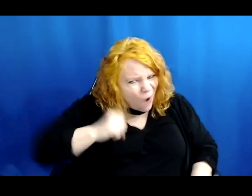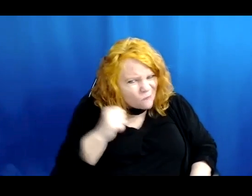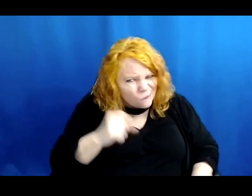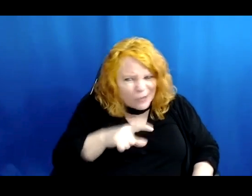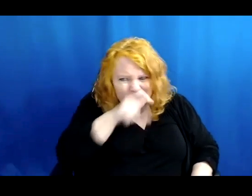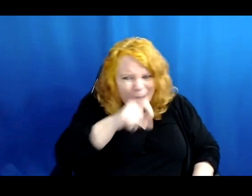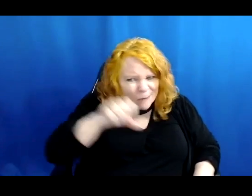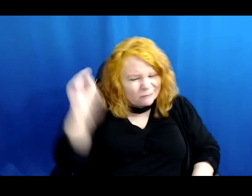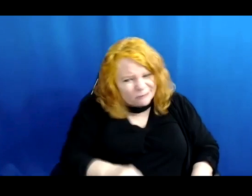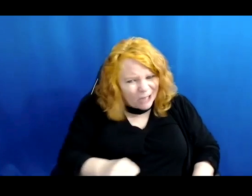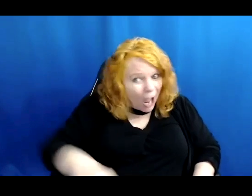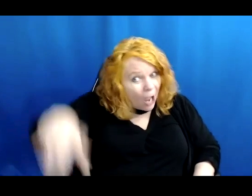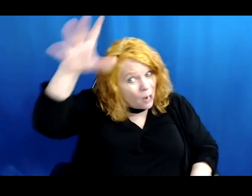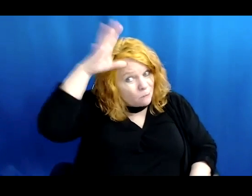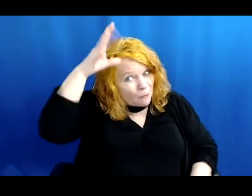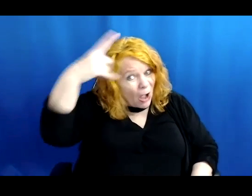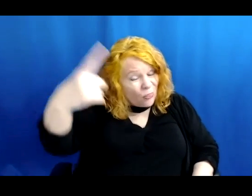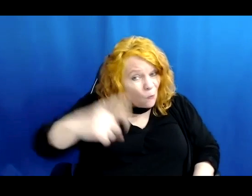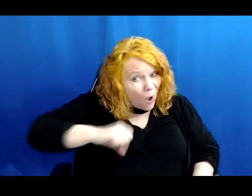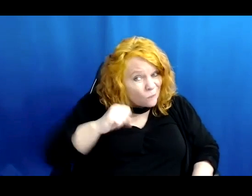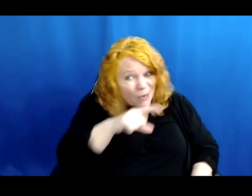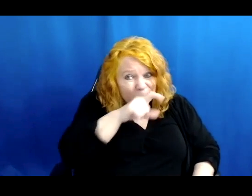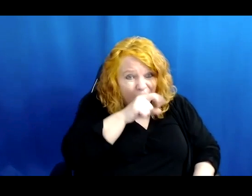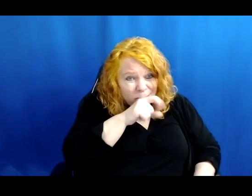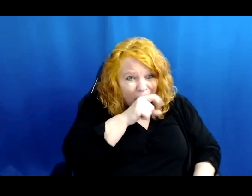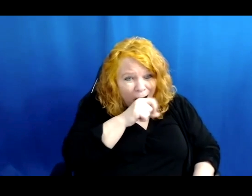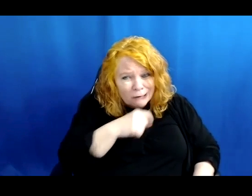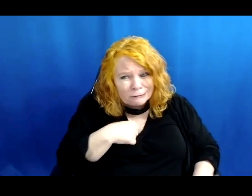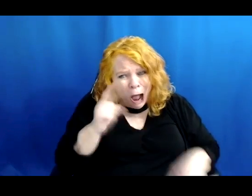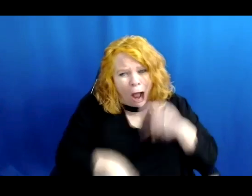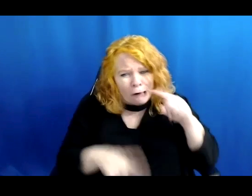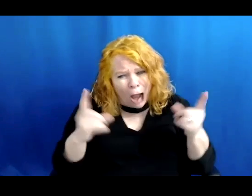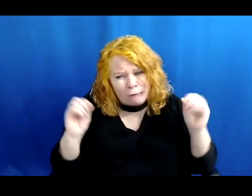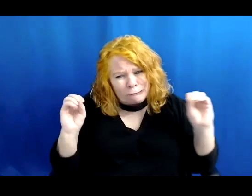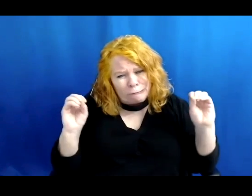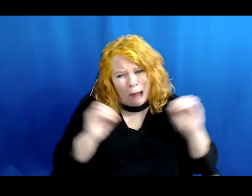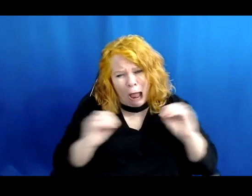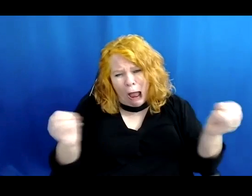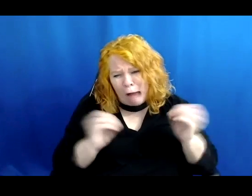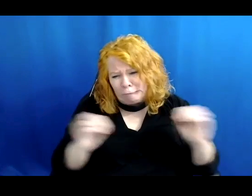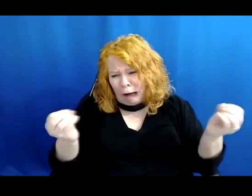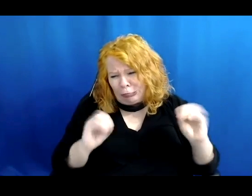Papa the One-Winged Parrot, yes. I cannot do anything because I have hurt my wing.